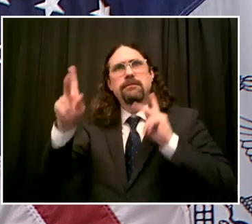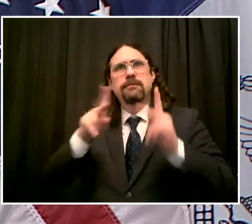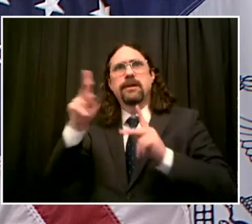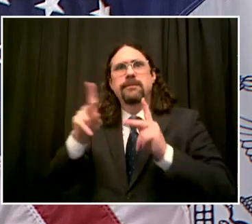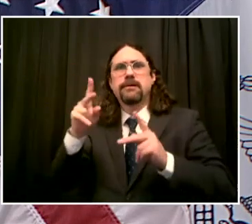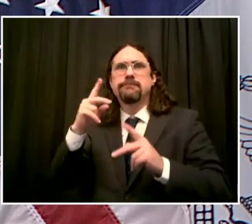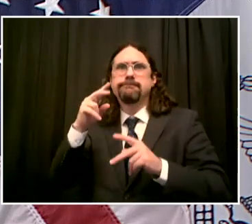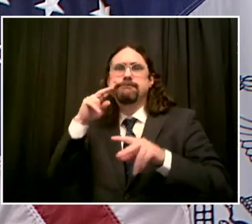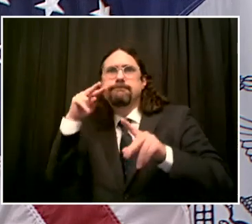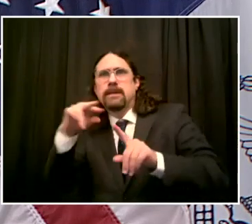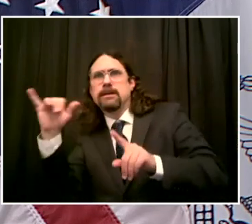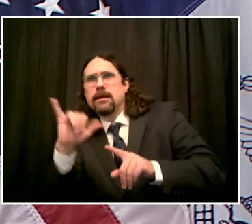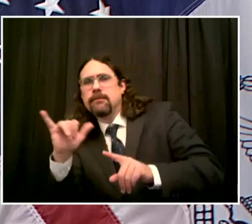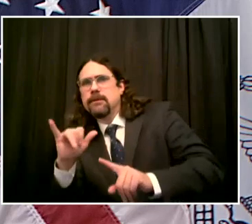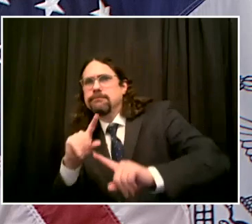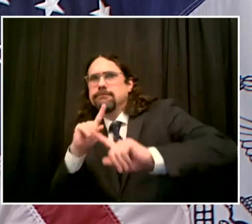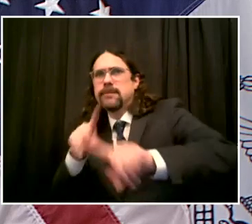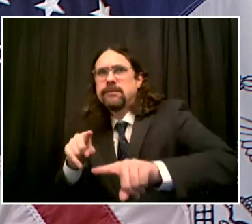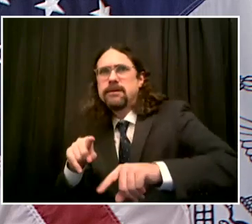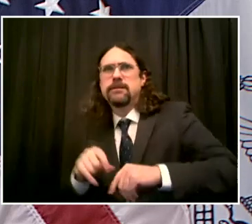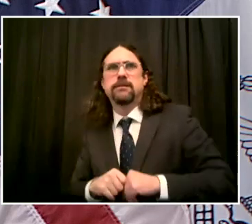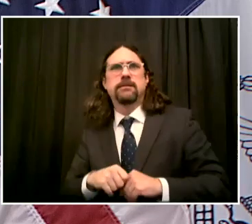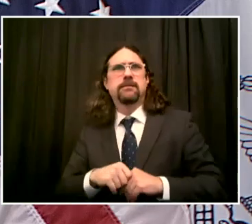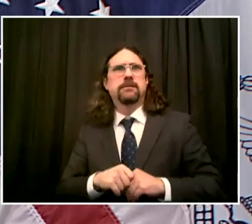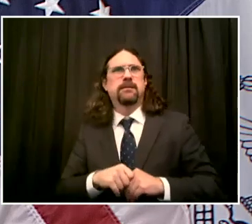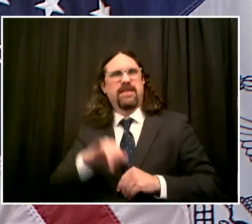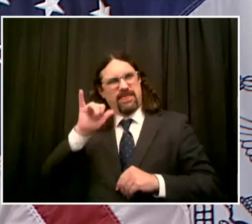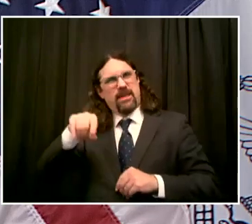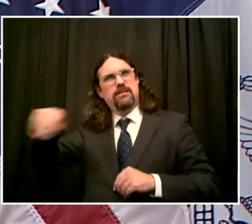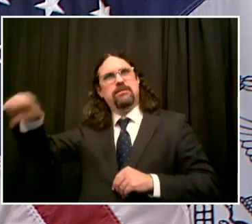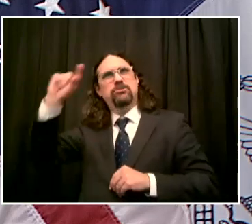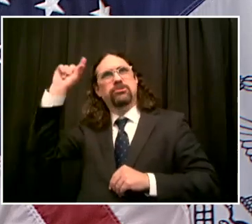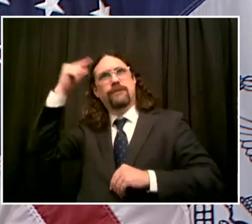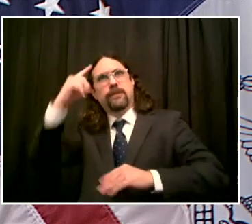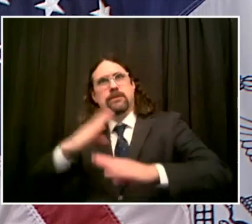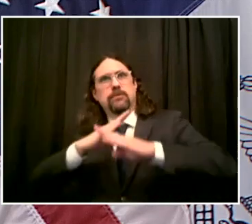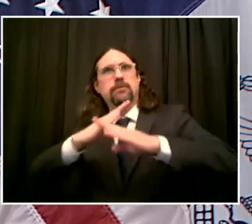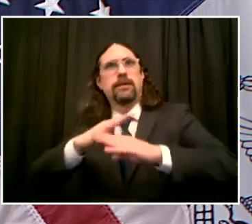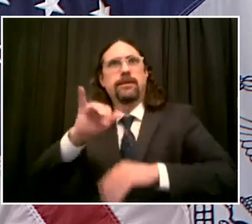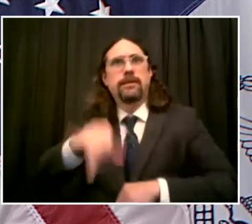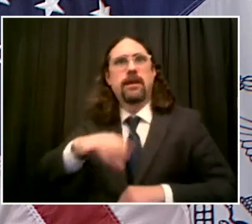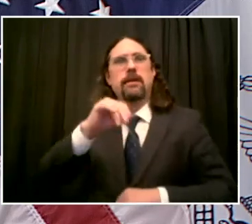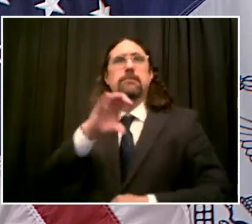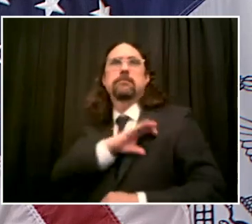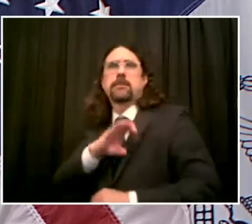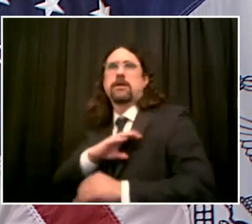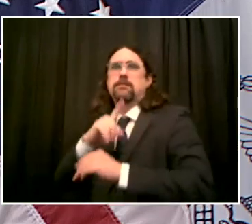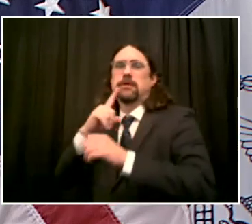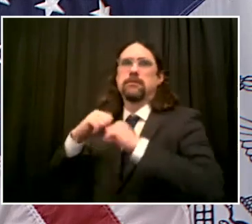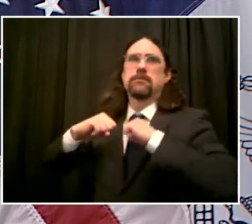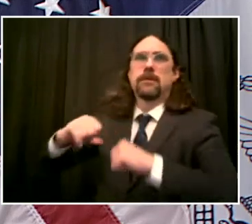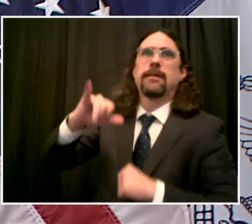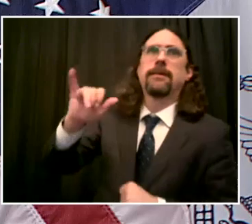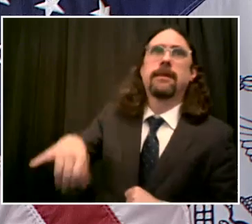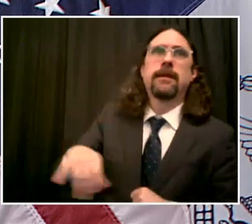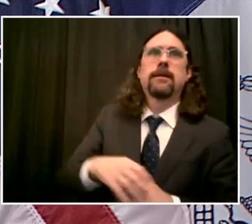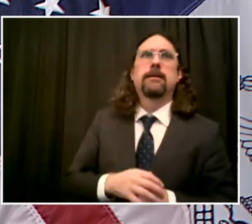LOOK AND TO RESPOND TO OUR COMMUNITY. WE WANT TTO PROTECT US AND SHOW RESTRAINT